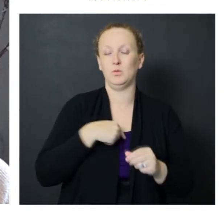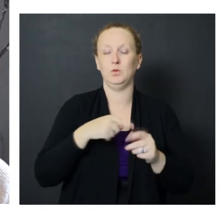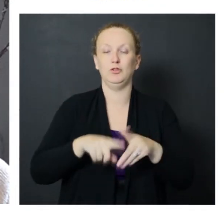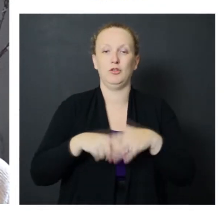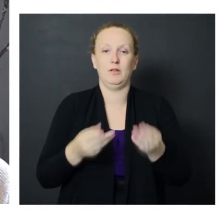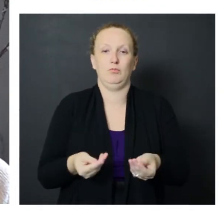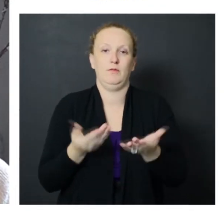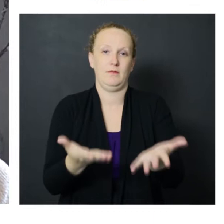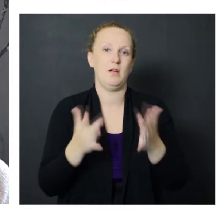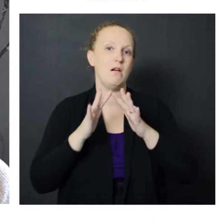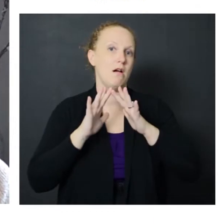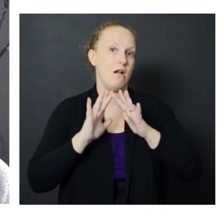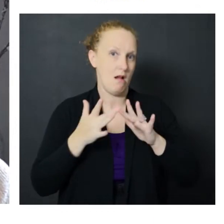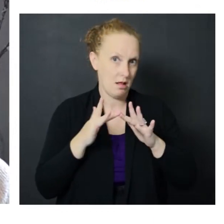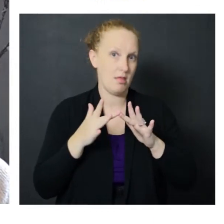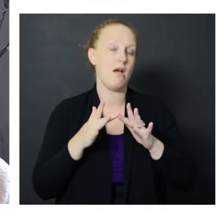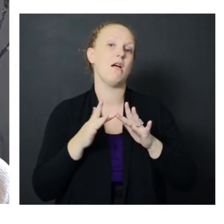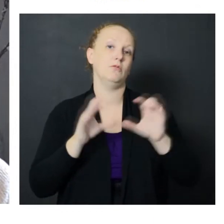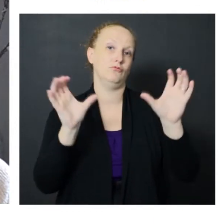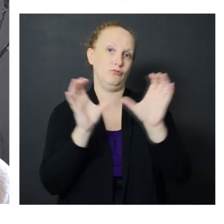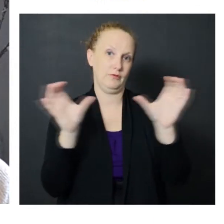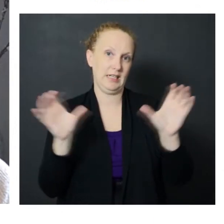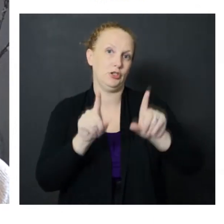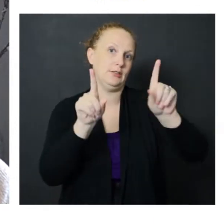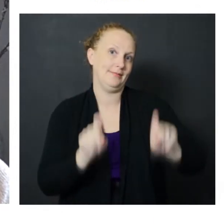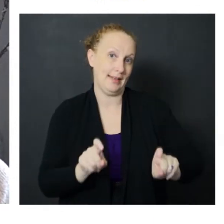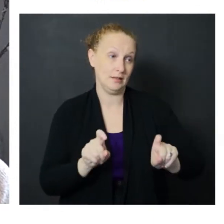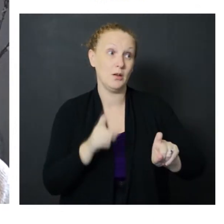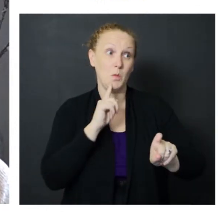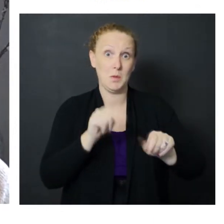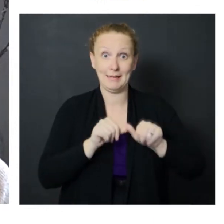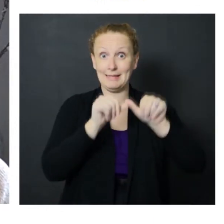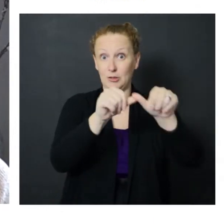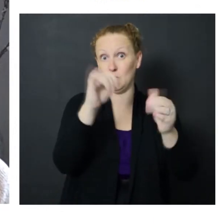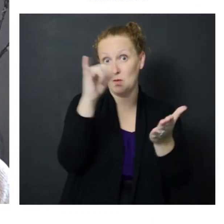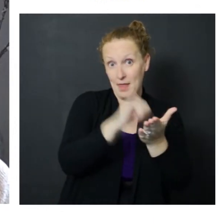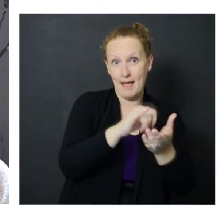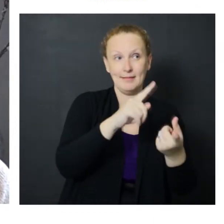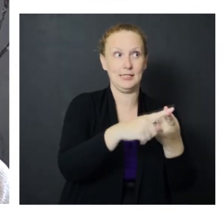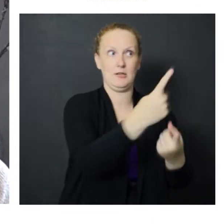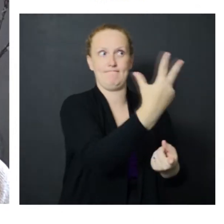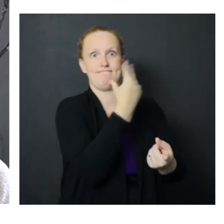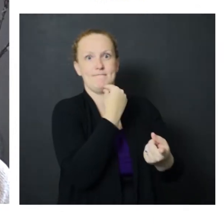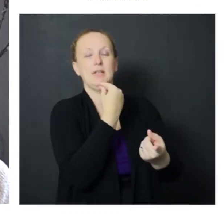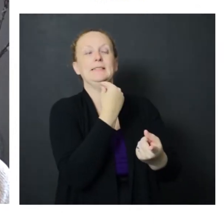continue as long as we're allowed by the accrediting body. The second one, we realized that we all